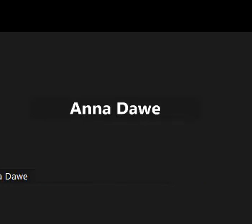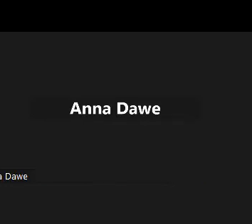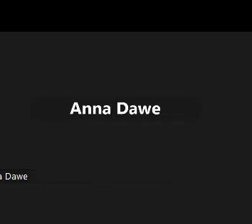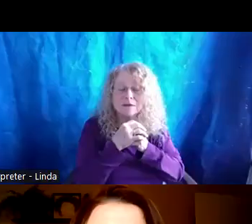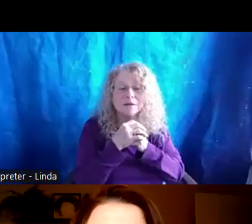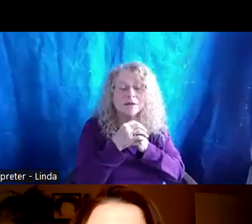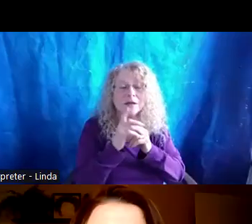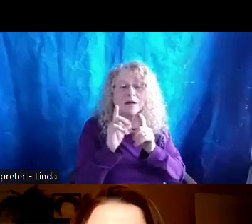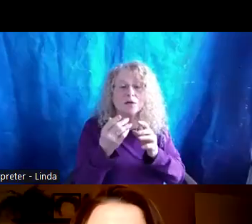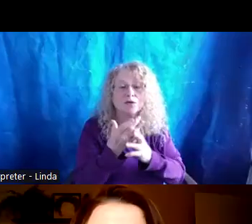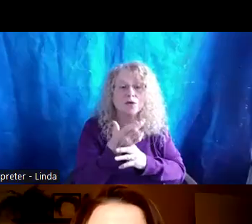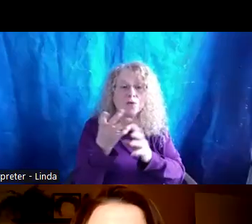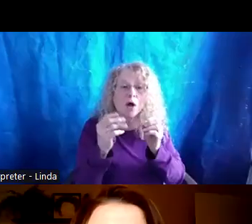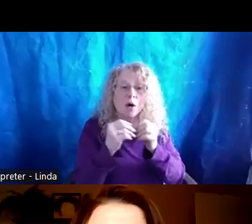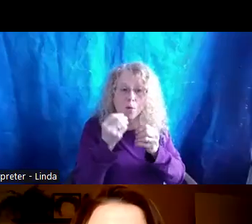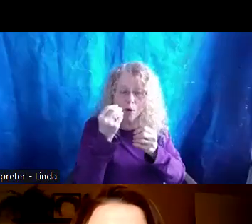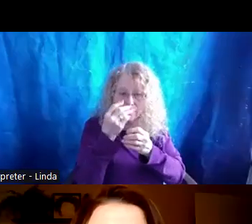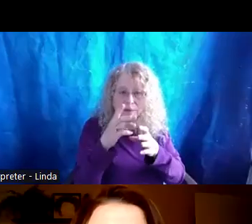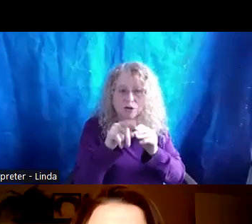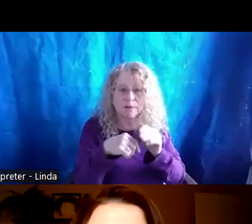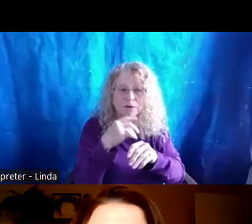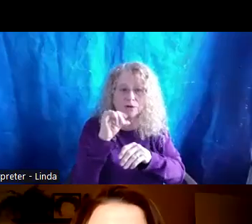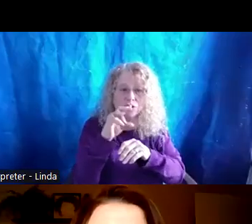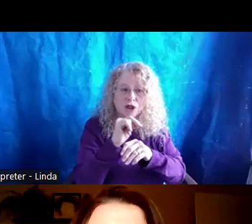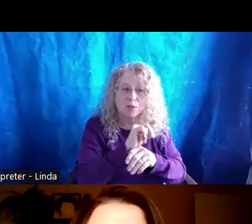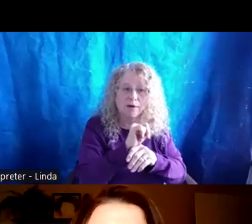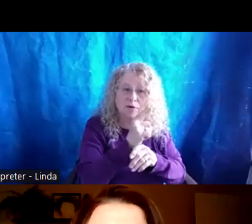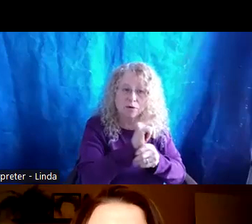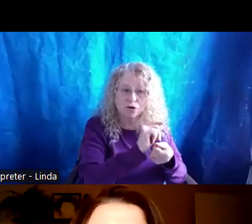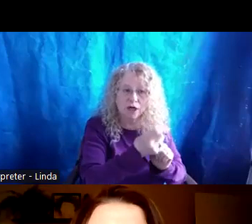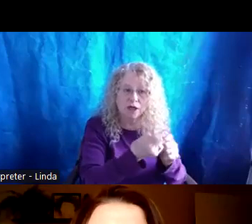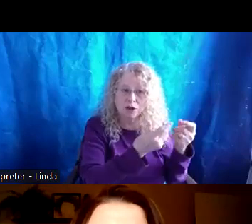IT GOES THROUGH A LOT MORE INFORMATION ABOUT THE JANUARY 1 CHANGES THAT OCCURRED AS WELL